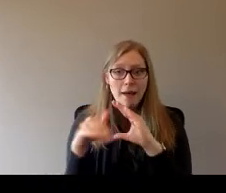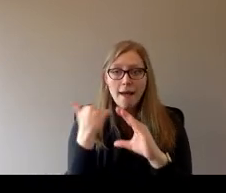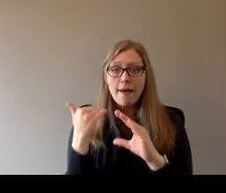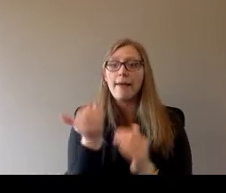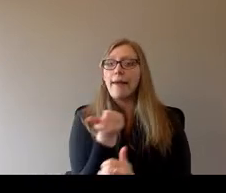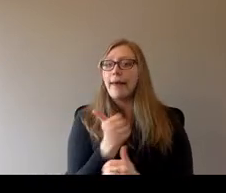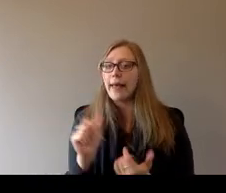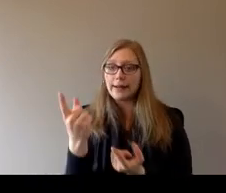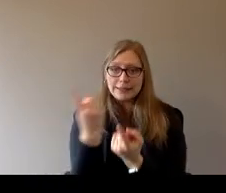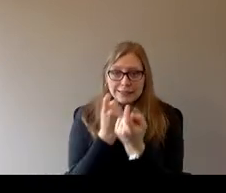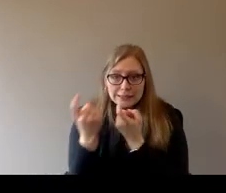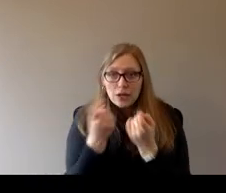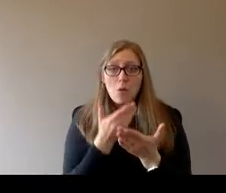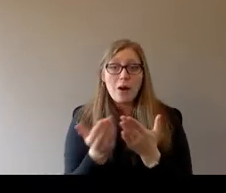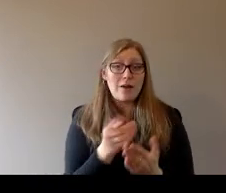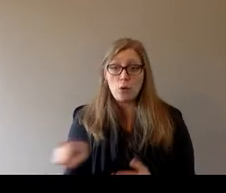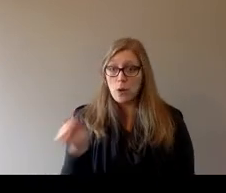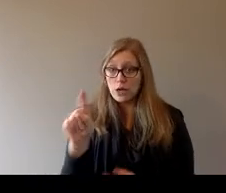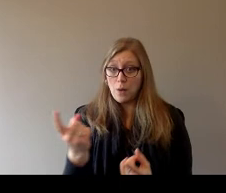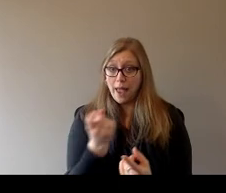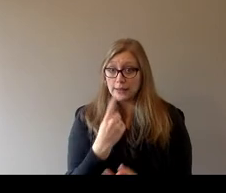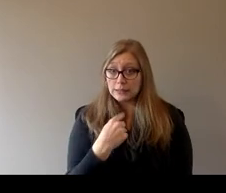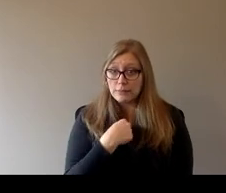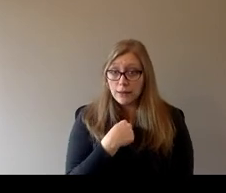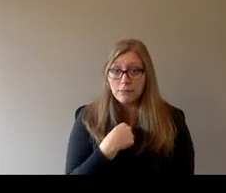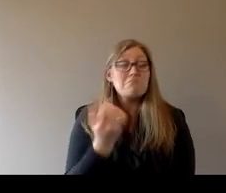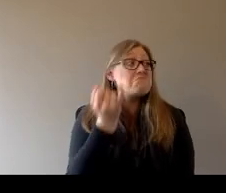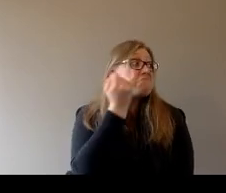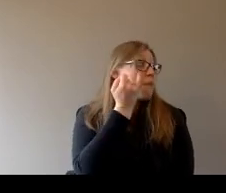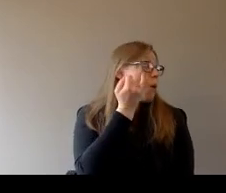Okay. So if it's a lesson that you're having a hard time with.